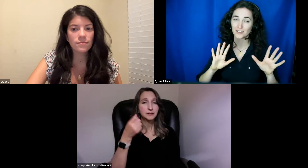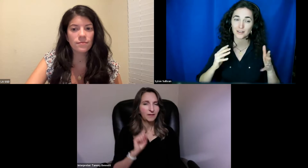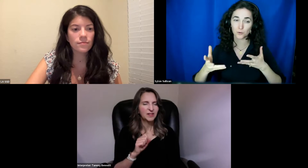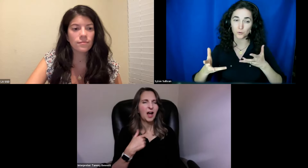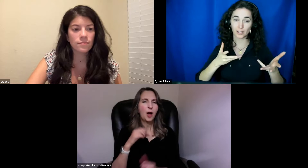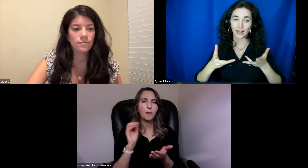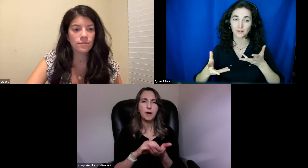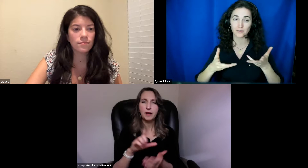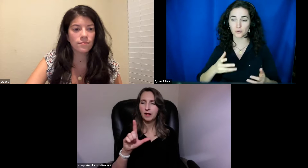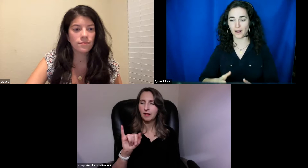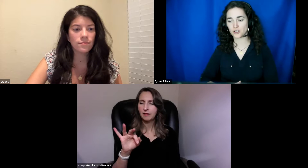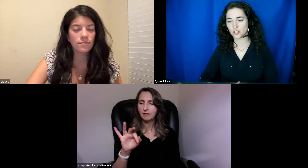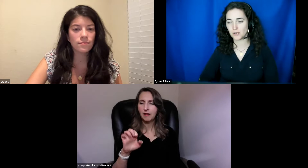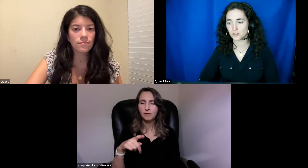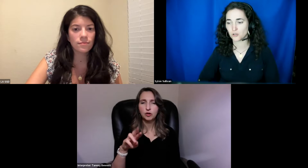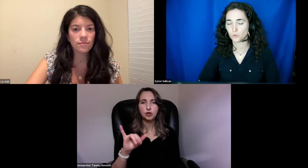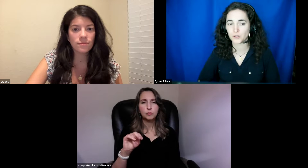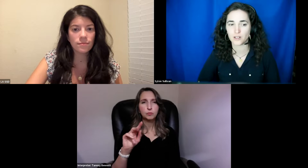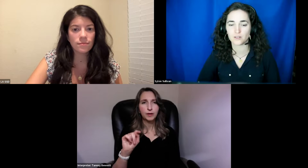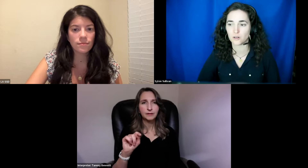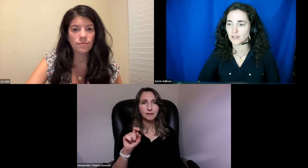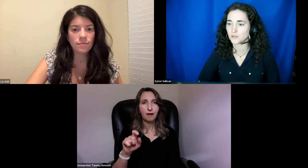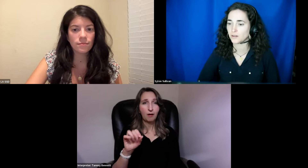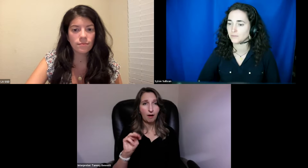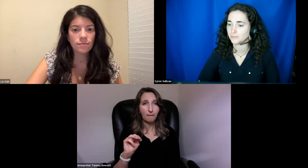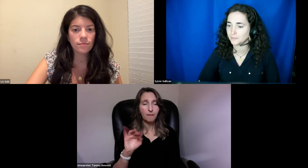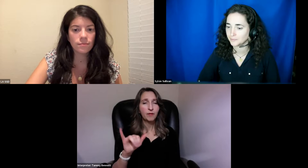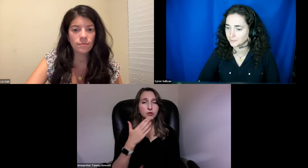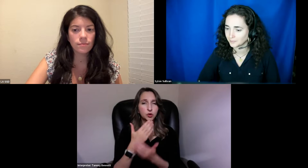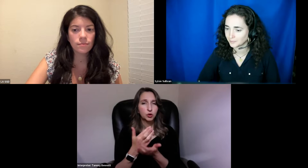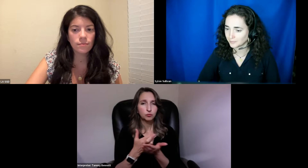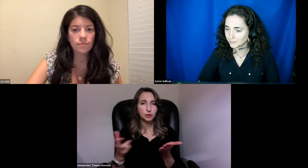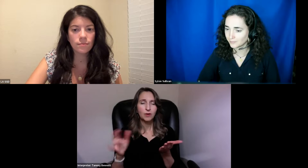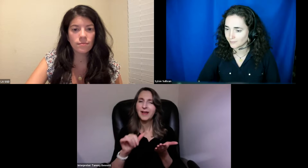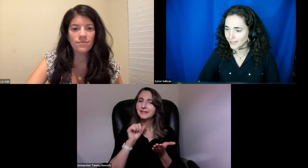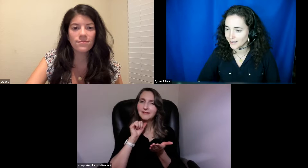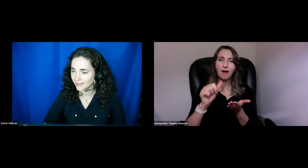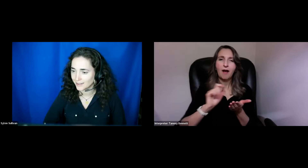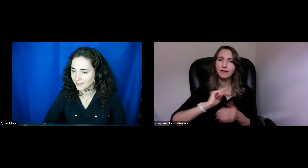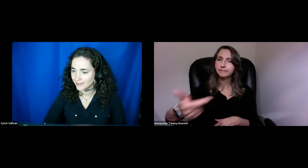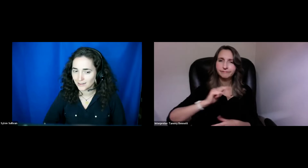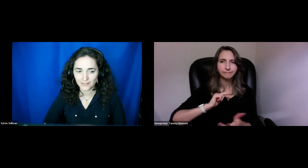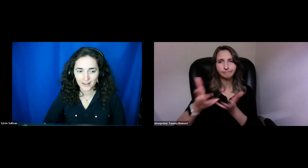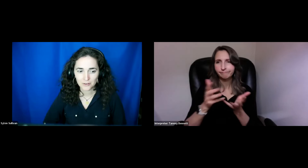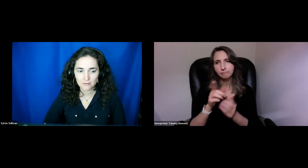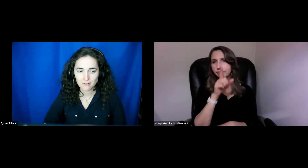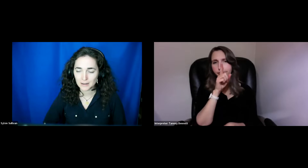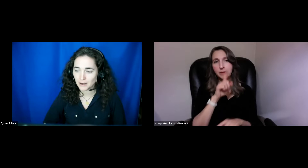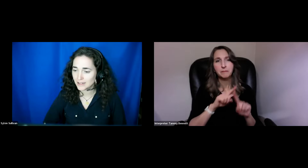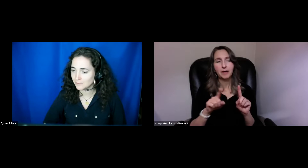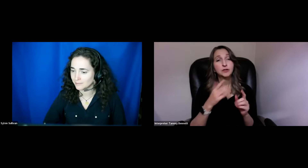It doesn't give you the live interaction but it's a good way to get started as well, thank you.